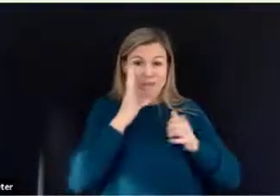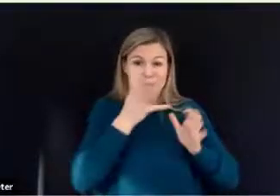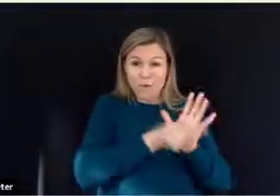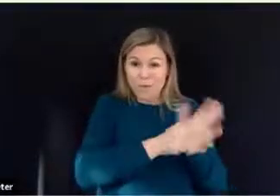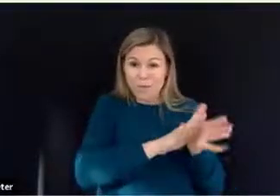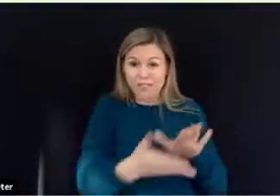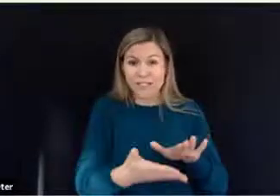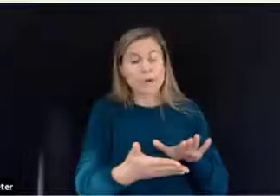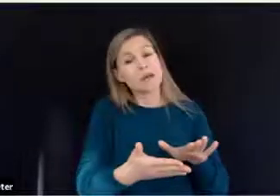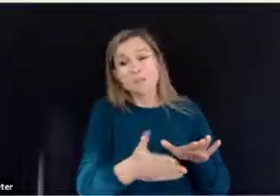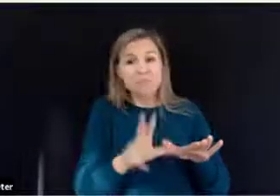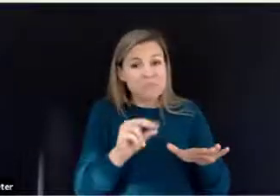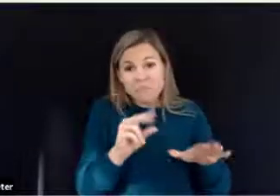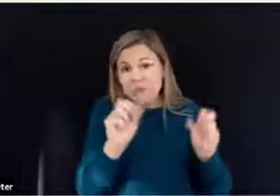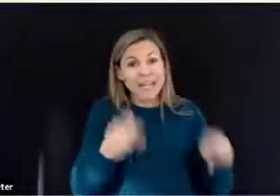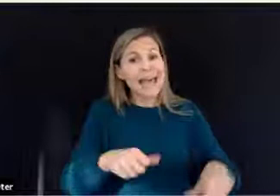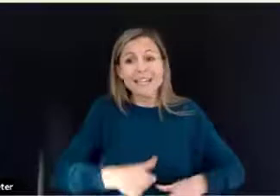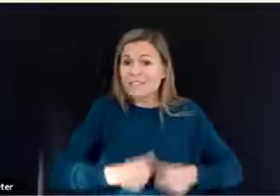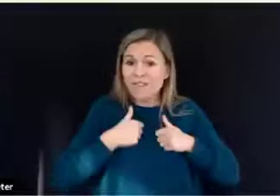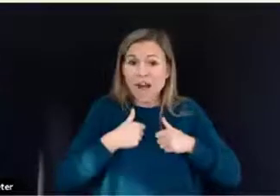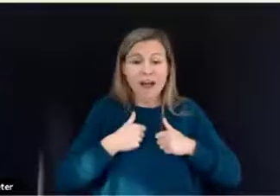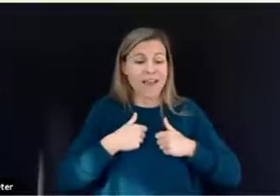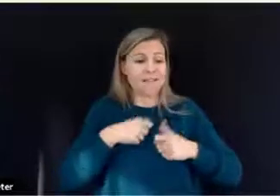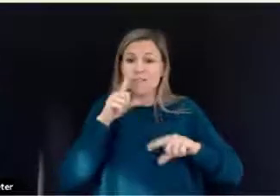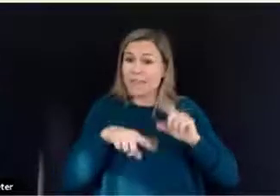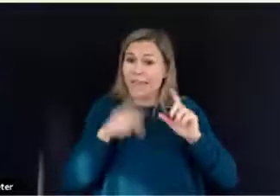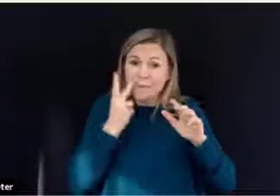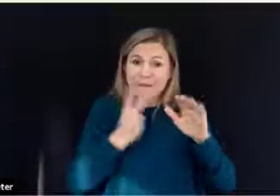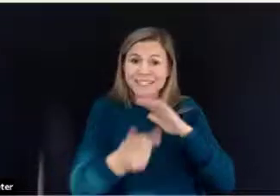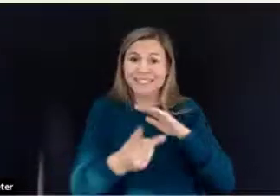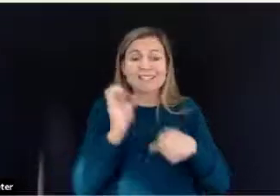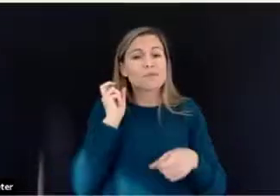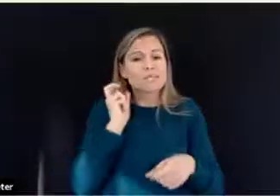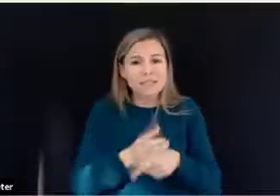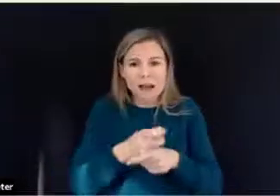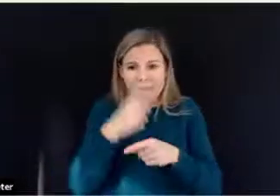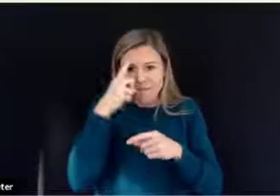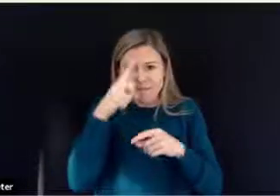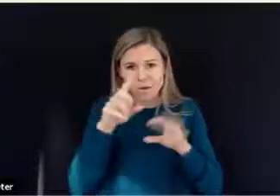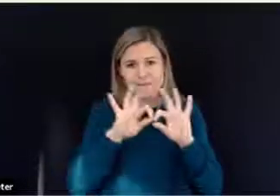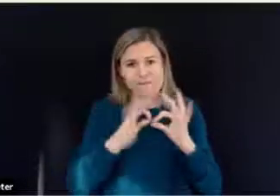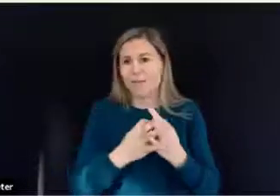So, that's something that's just really unpredictable and so difficult for our families, including myself.